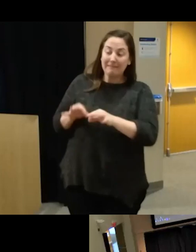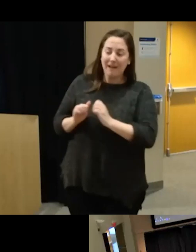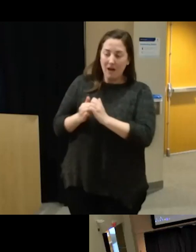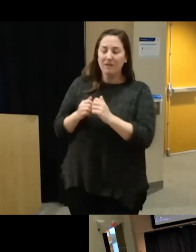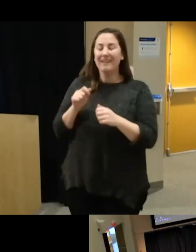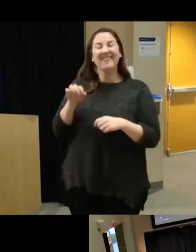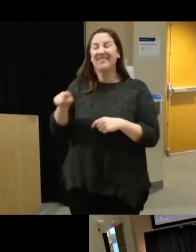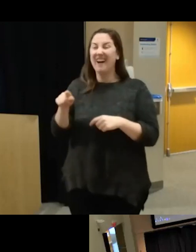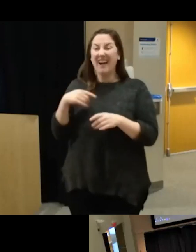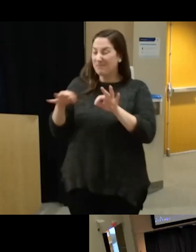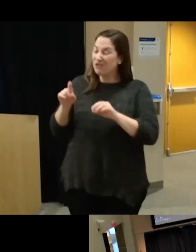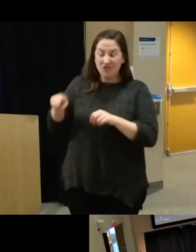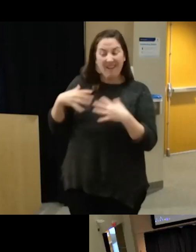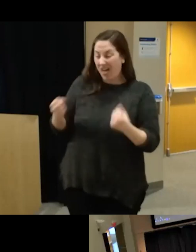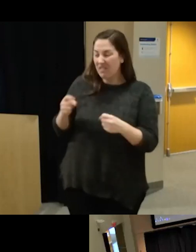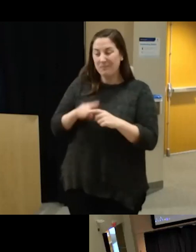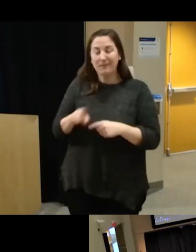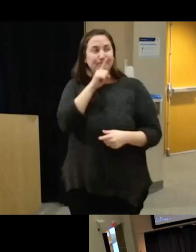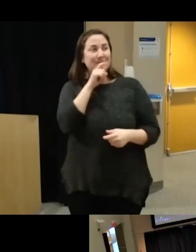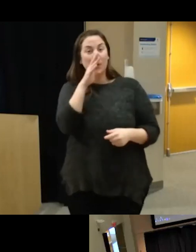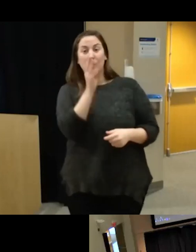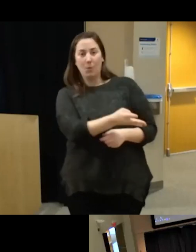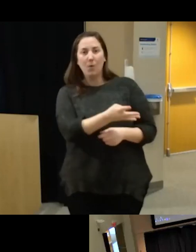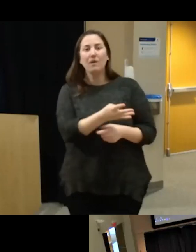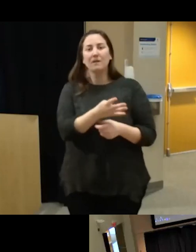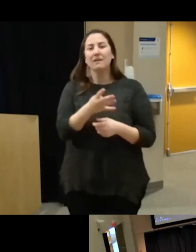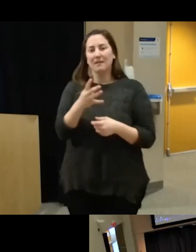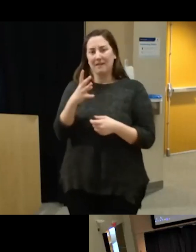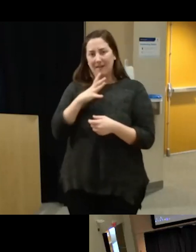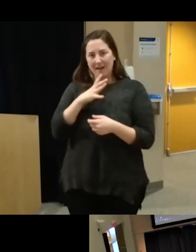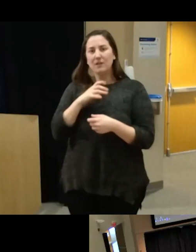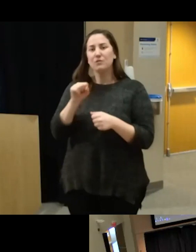doesn't help then I think having pharmacologic augmentation should be really considered.